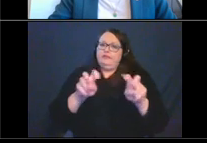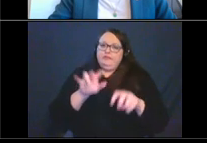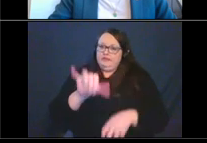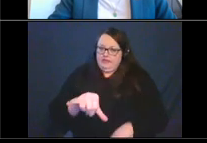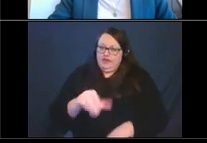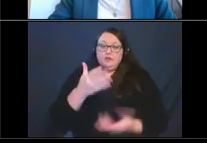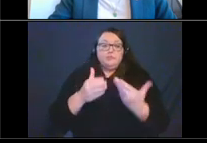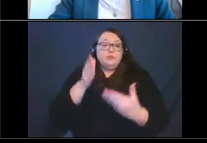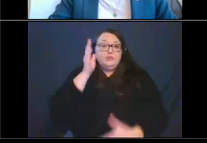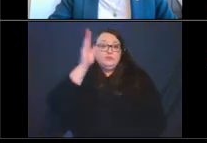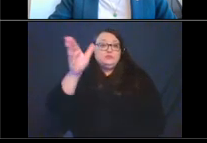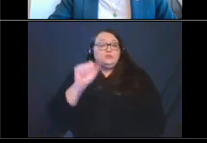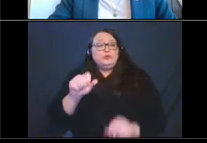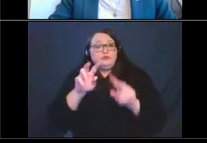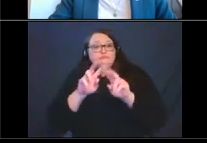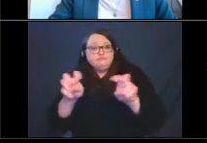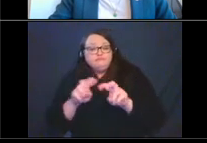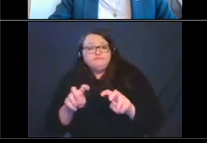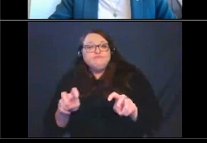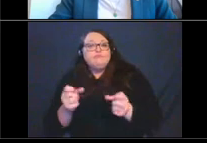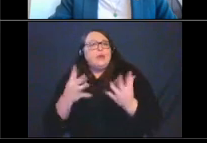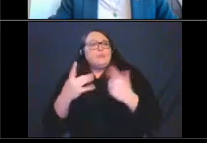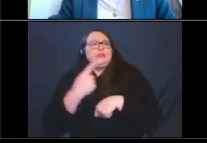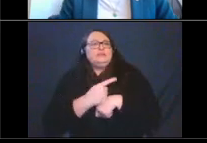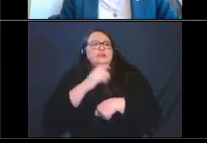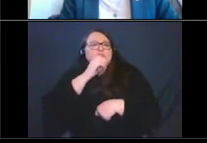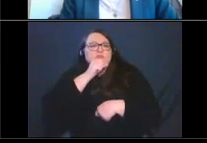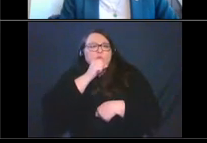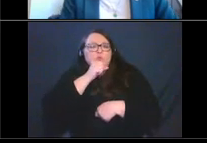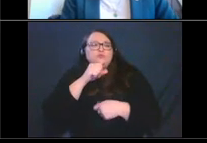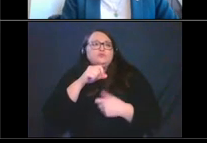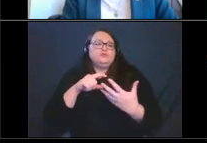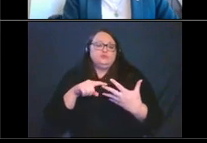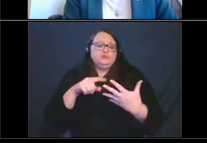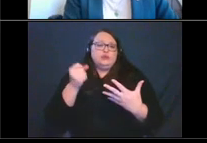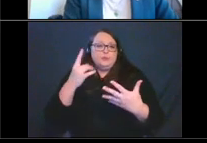we could look at, like, for example, how many days of orange, how many days of yellow a given place